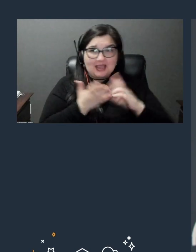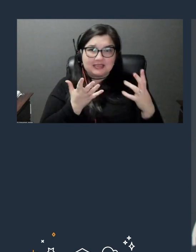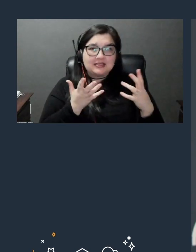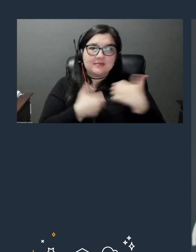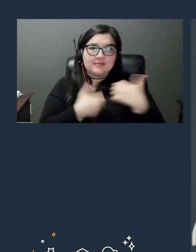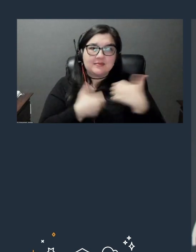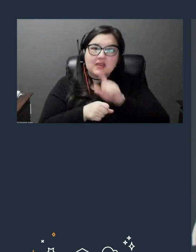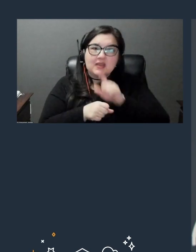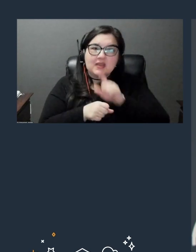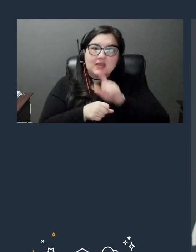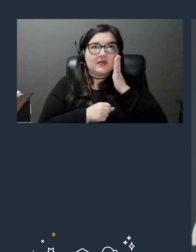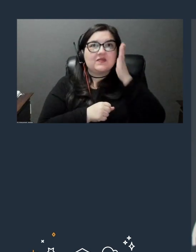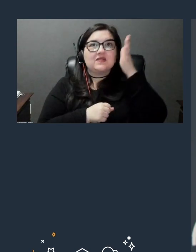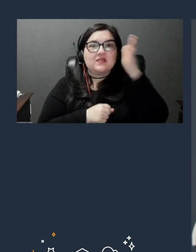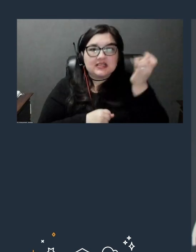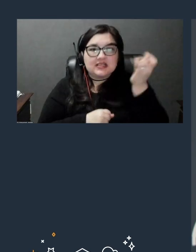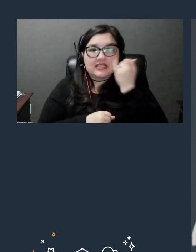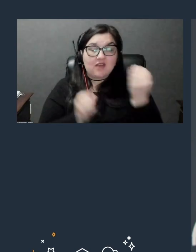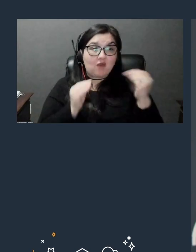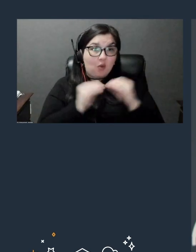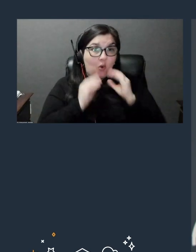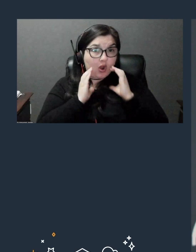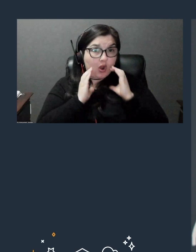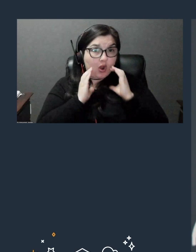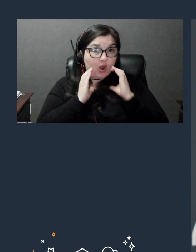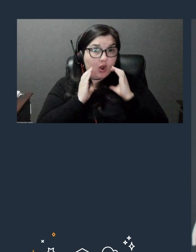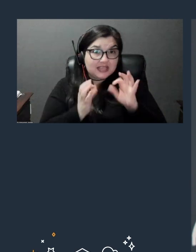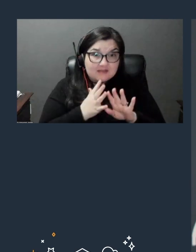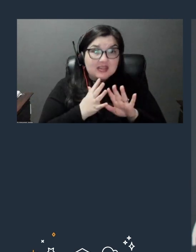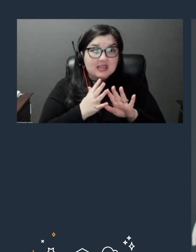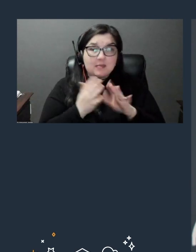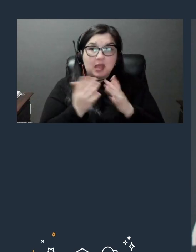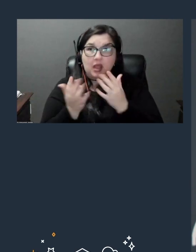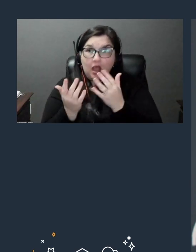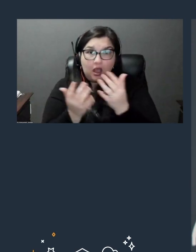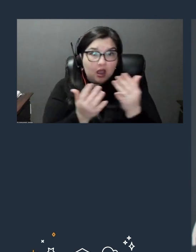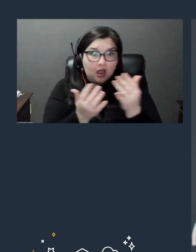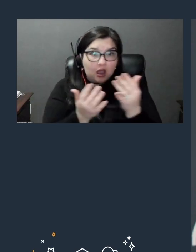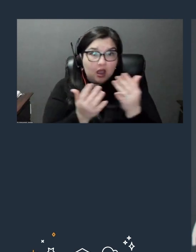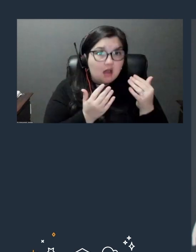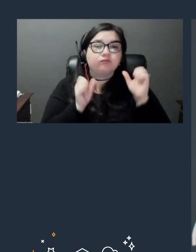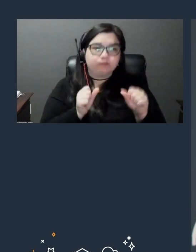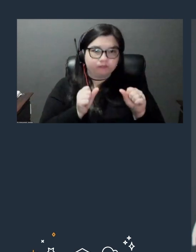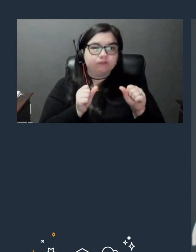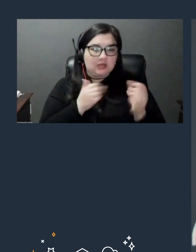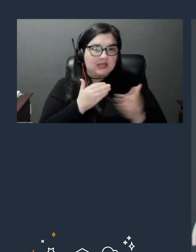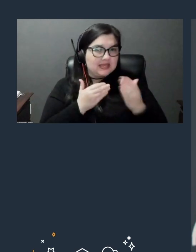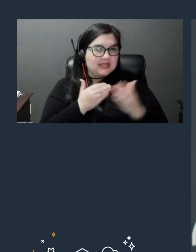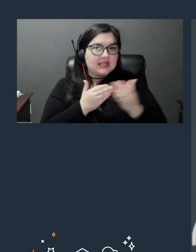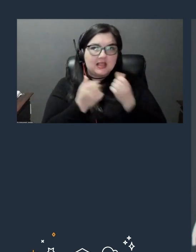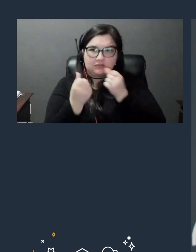if we get more customer feedback about a particular checksum algorithm, we can easily support that and add that to our offering.